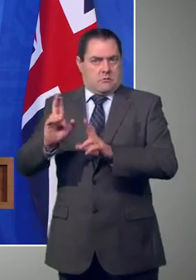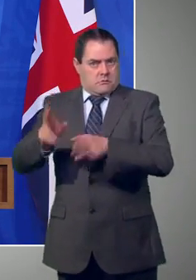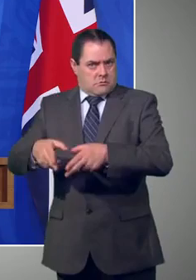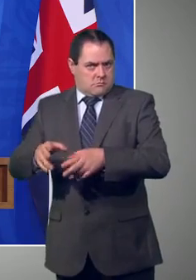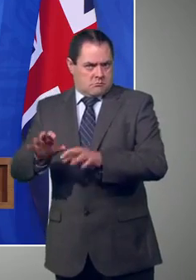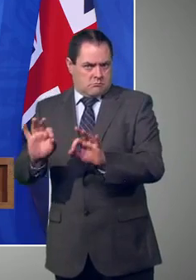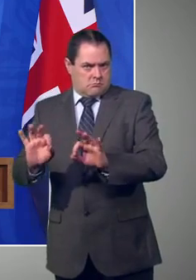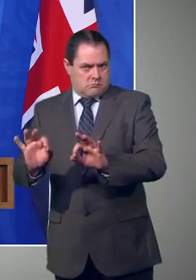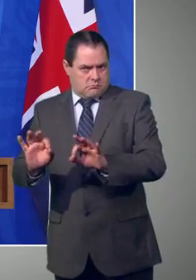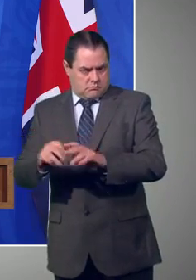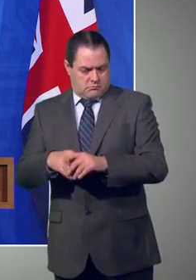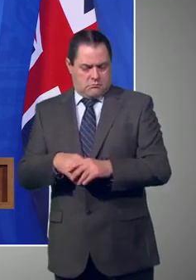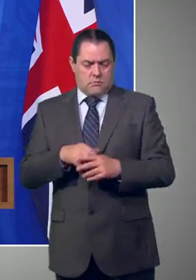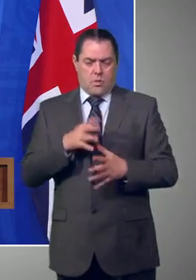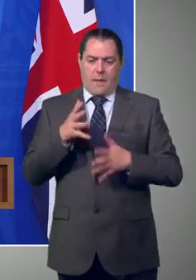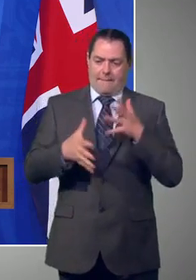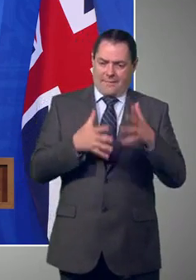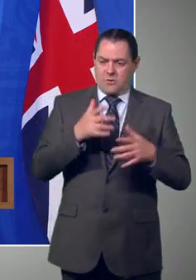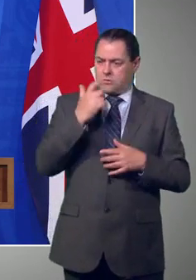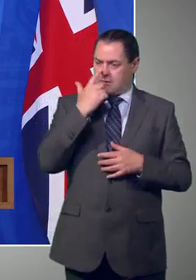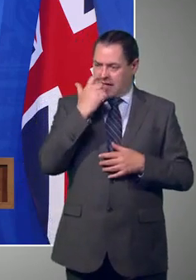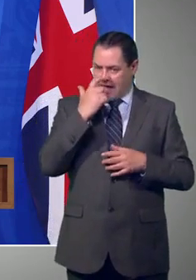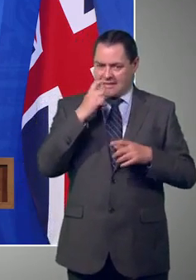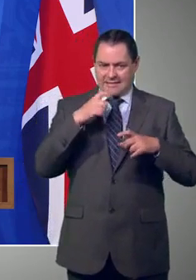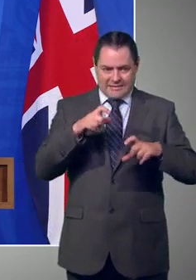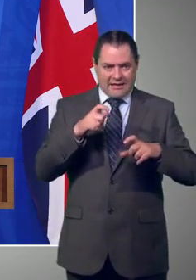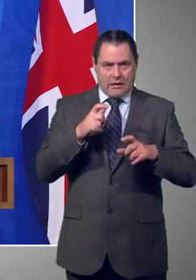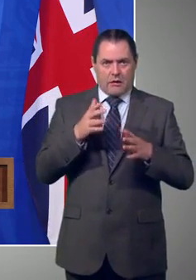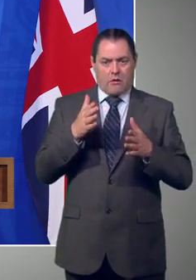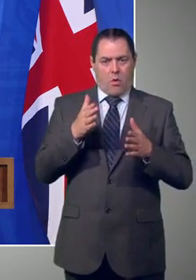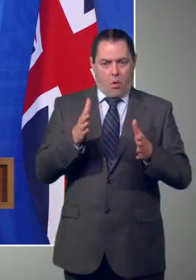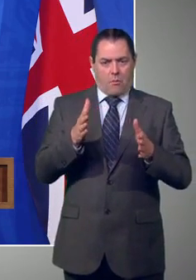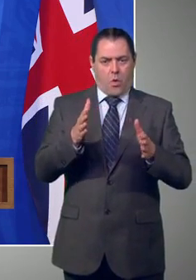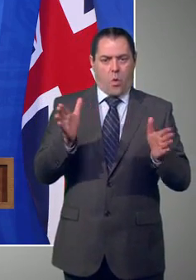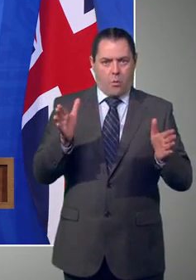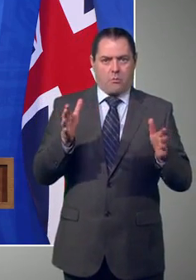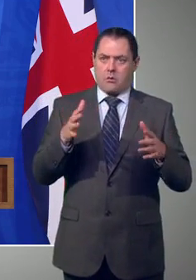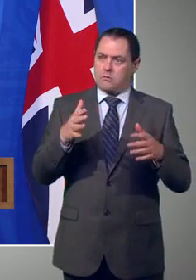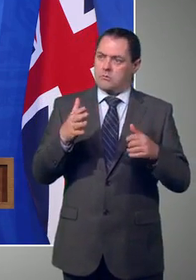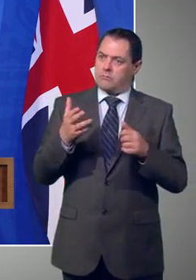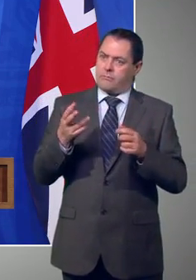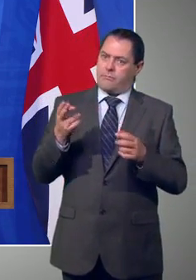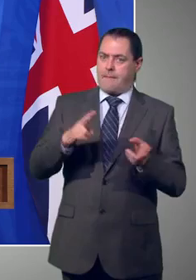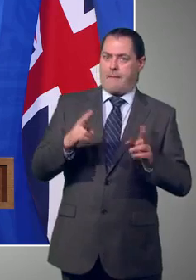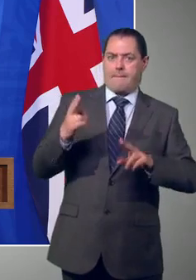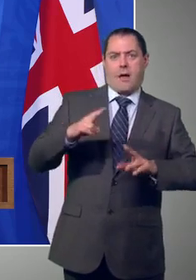thing to watch is the link from the number of cases to how many